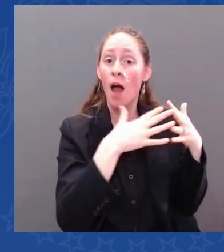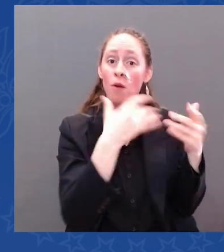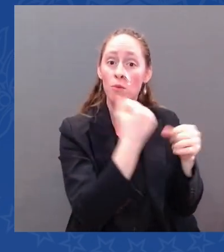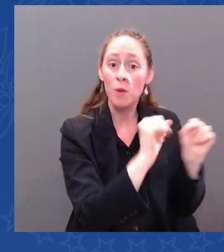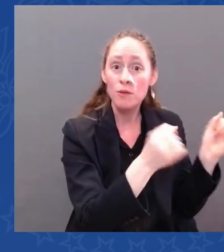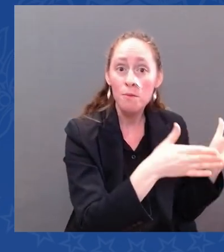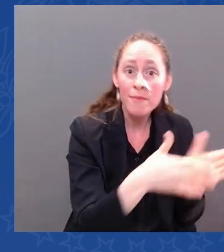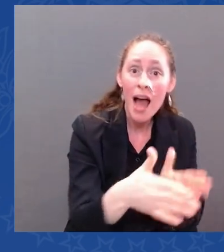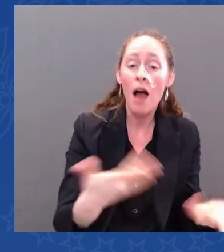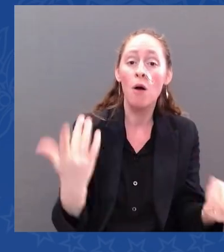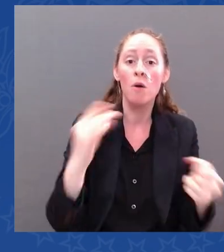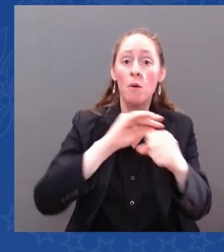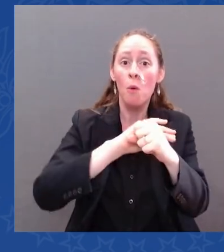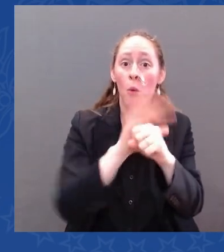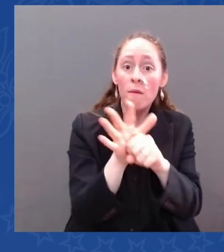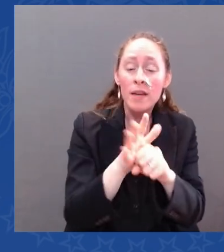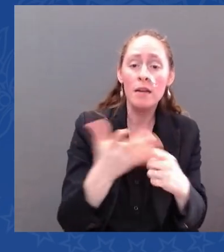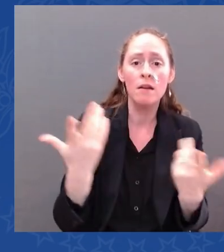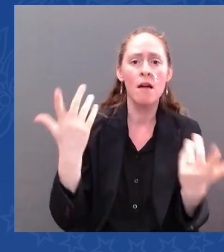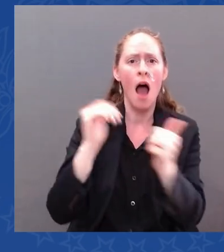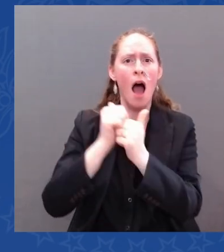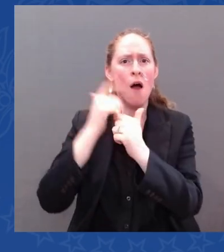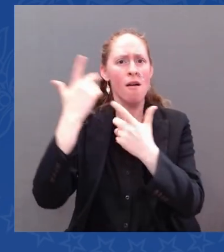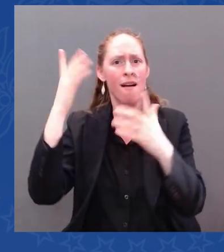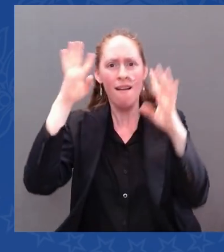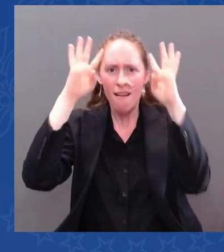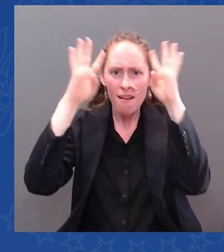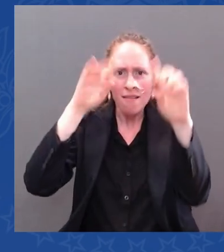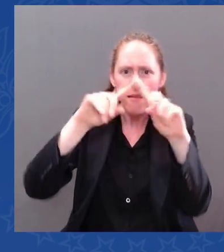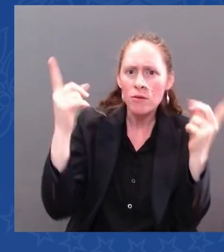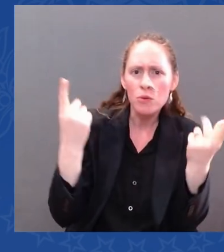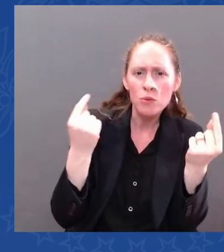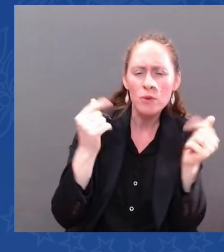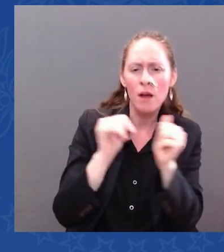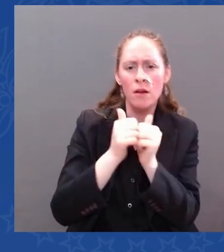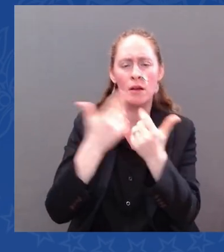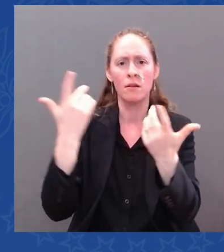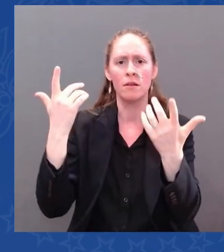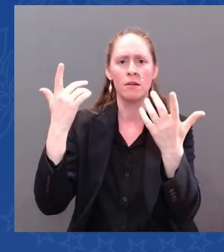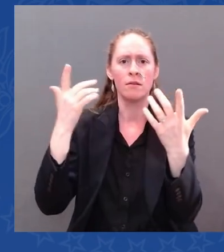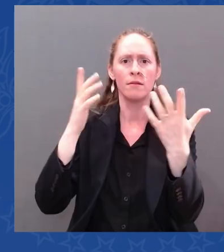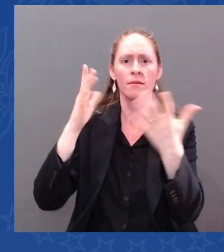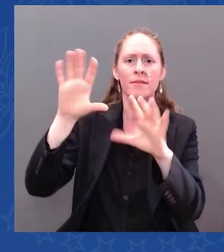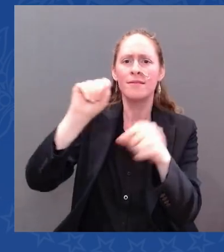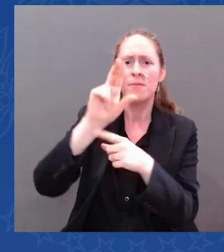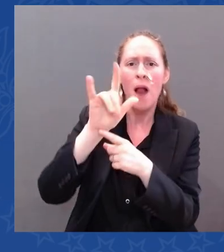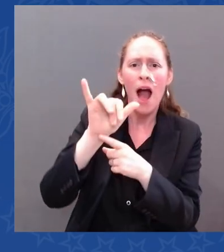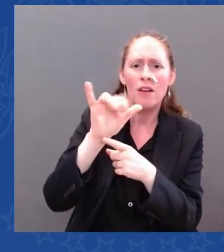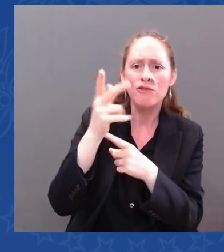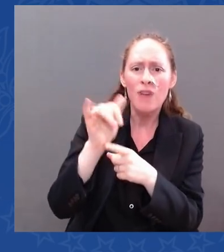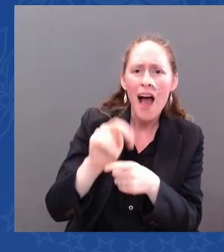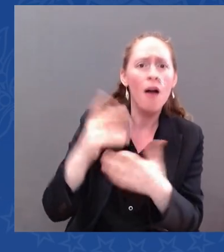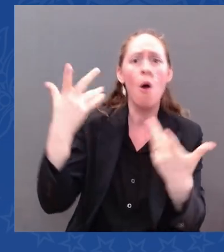on climate and clean energy, reducing costs and a whole lot more. And our strategy has worked, I believe,